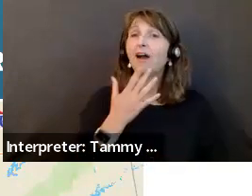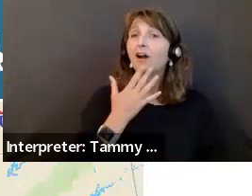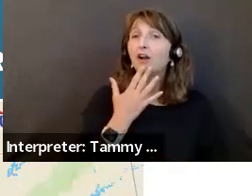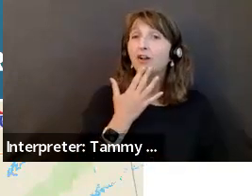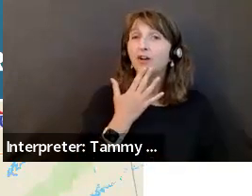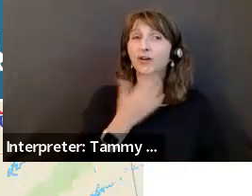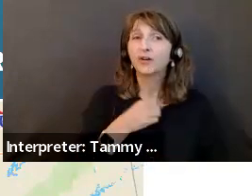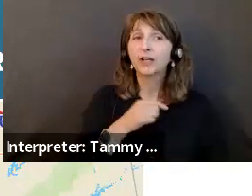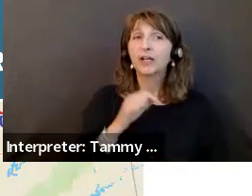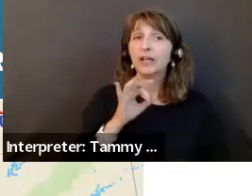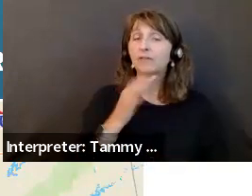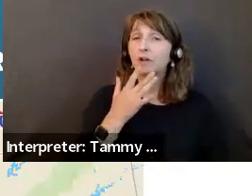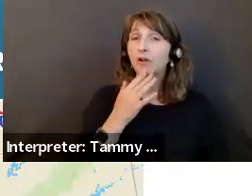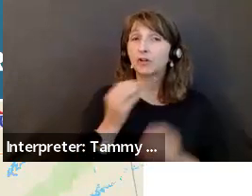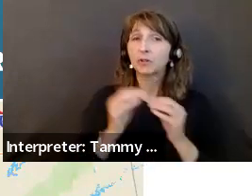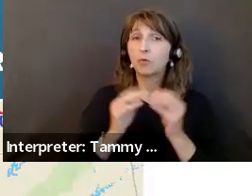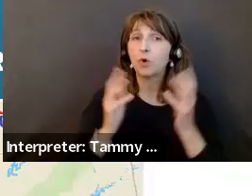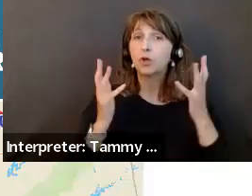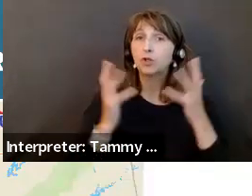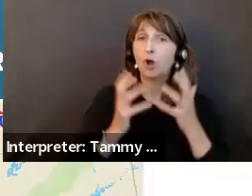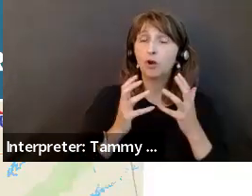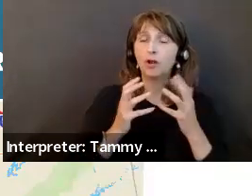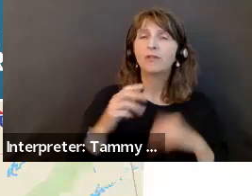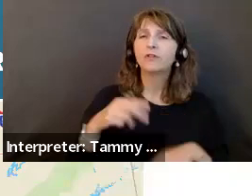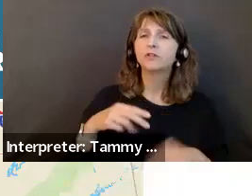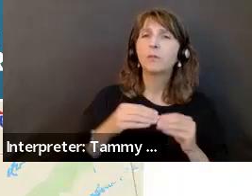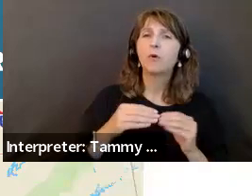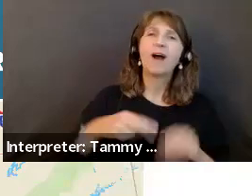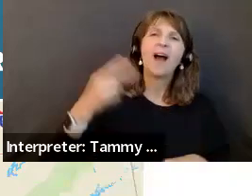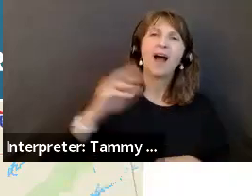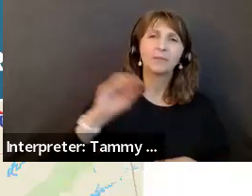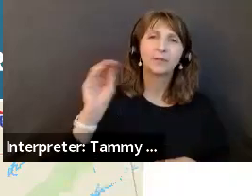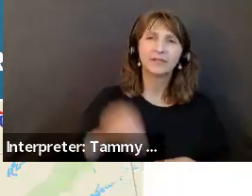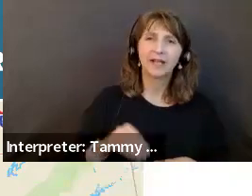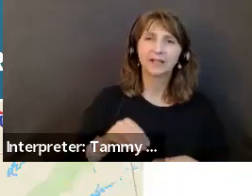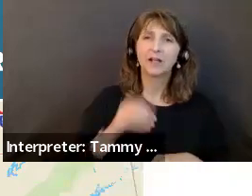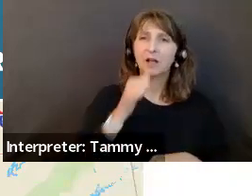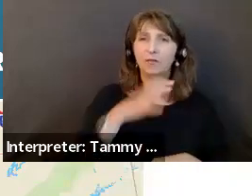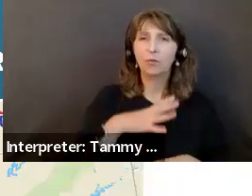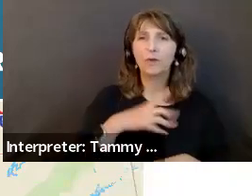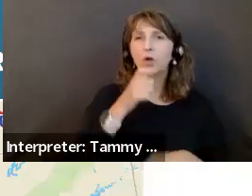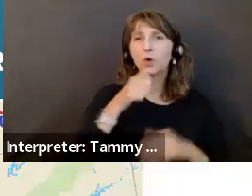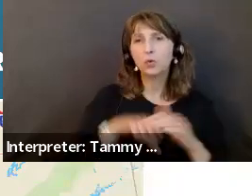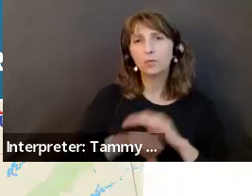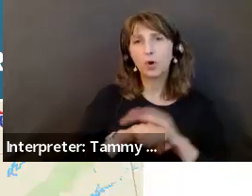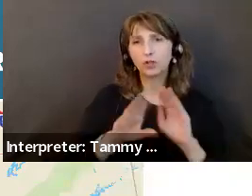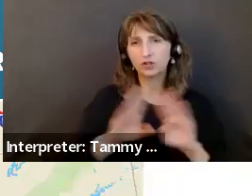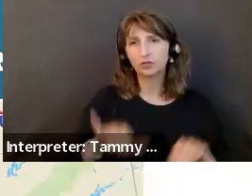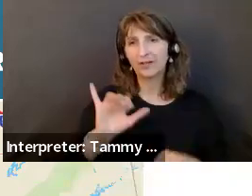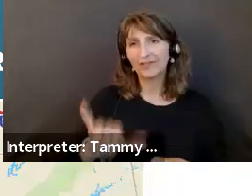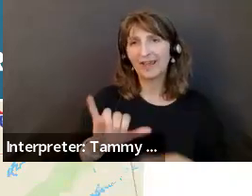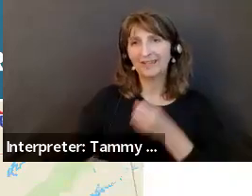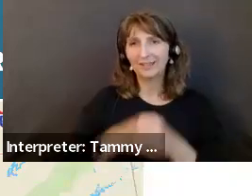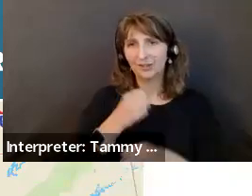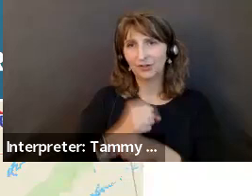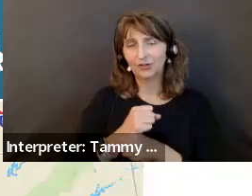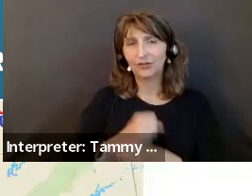The darker the color, the higher the percentage. And so by looking at where the highest percentages of our people that are giving birth.